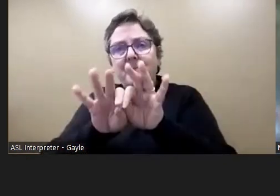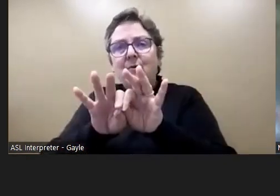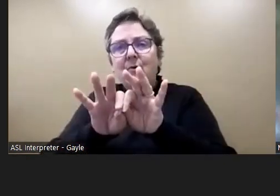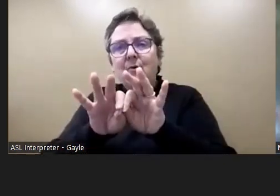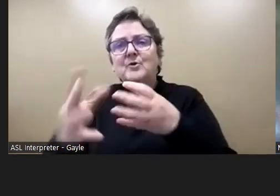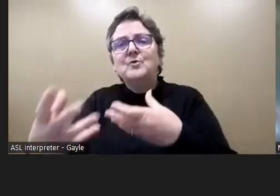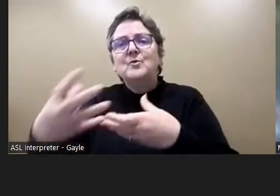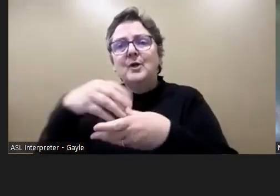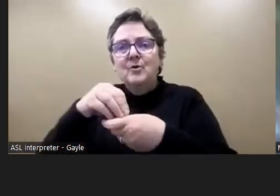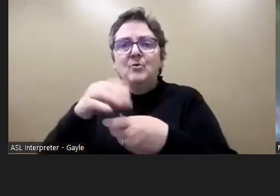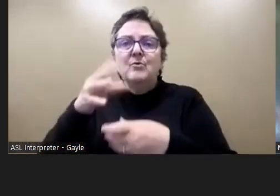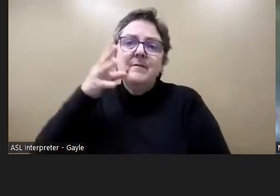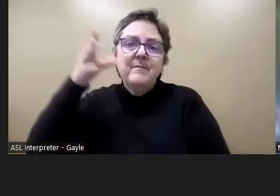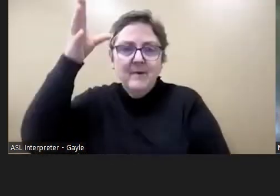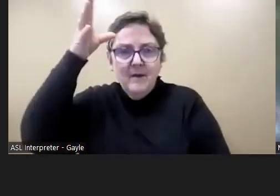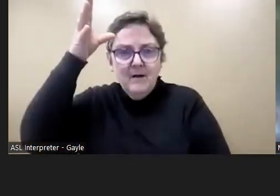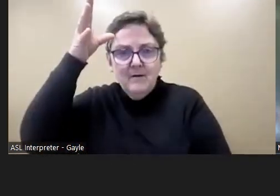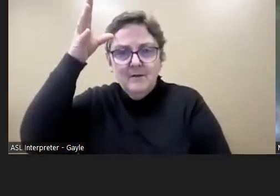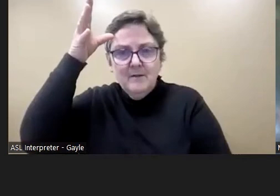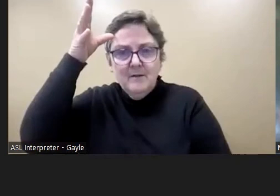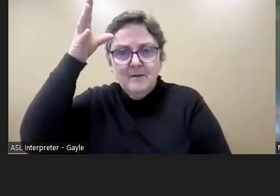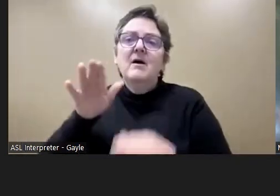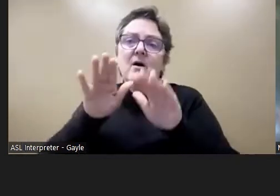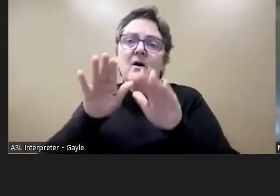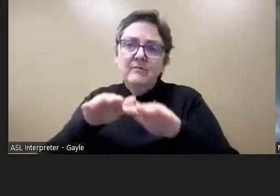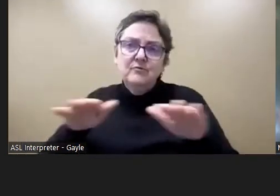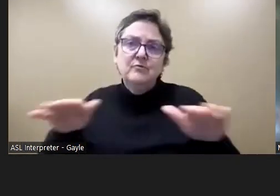of children with disabilities.